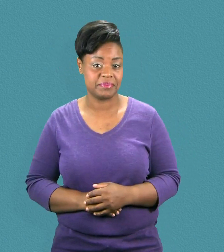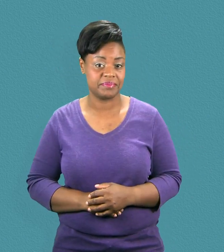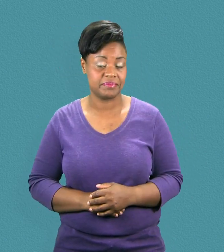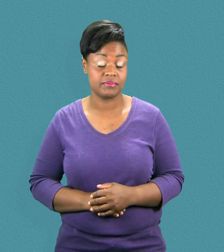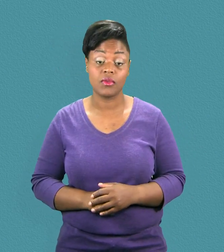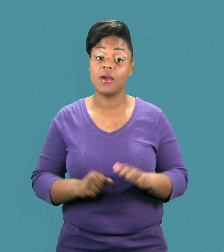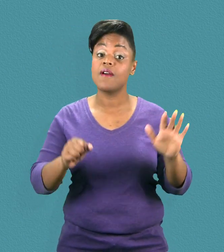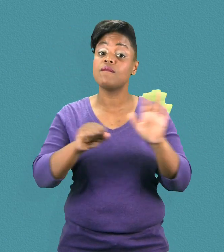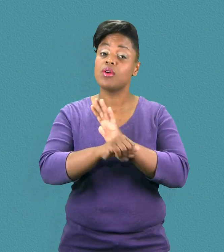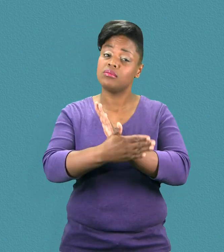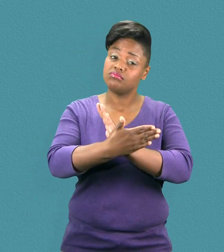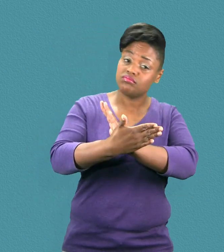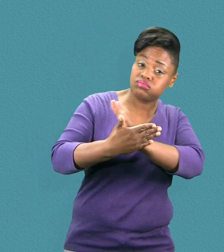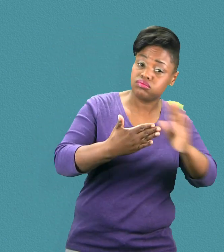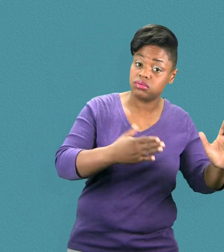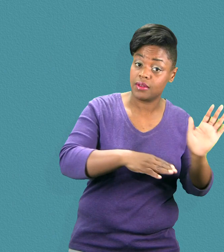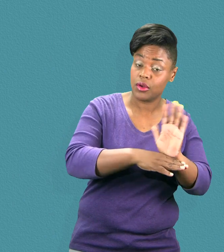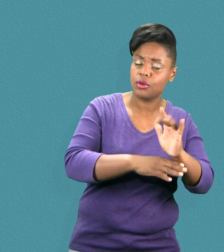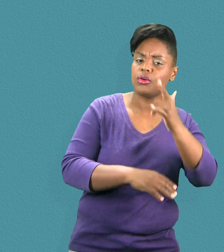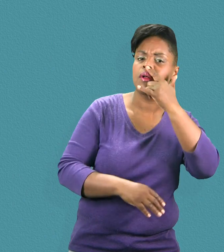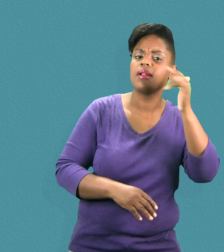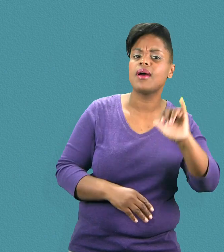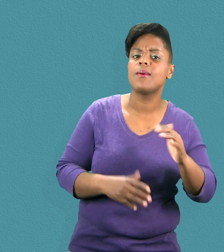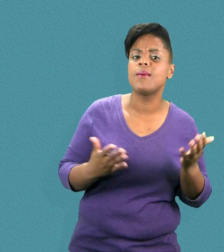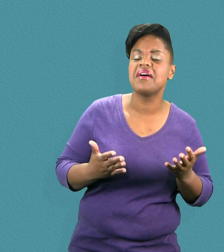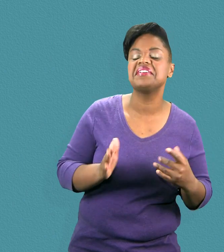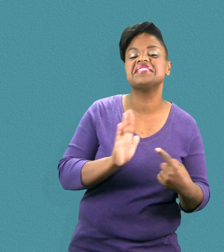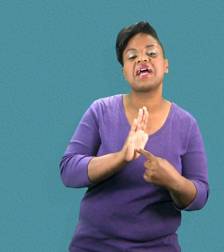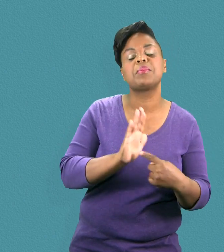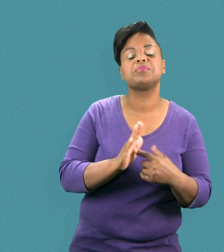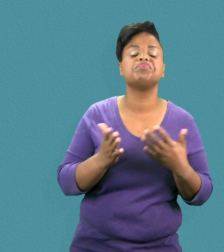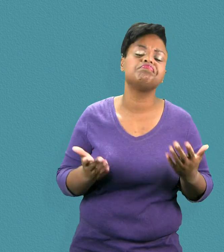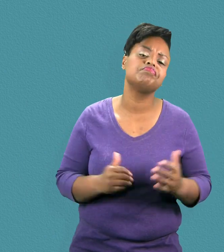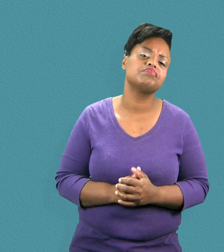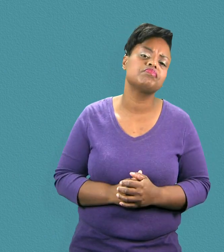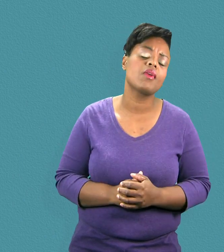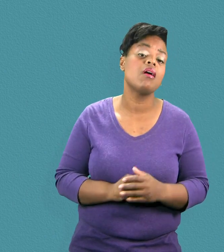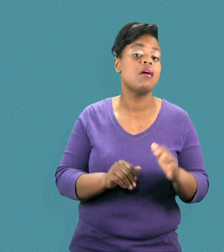Some examples of “full-length” programs are: